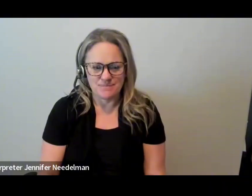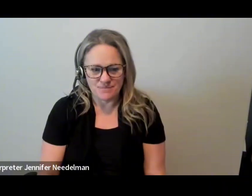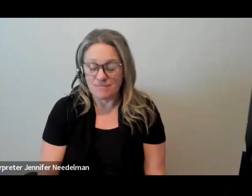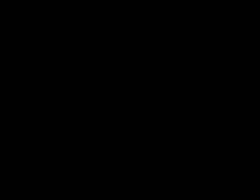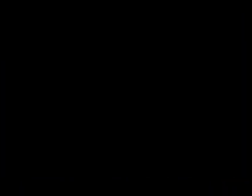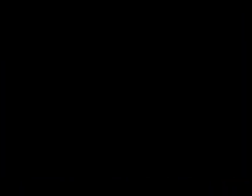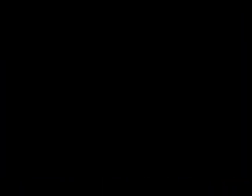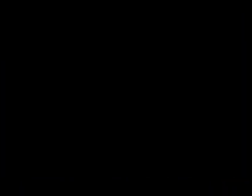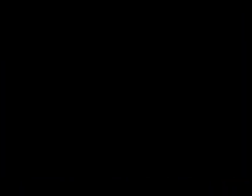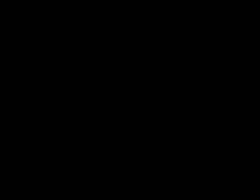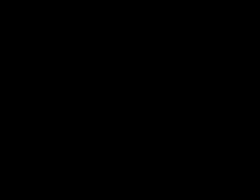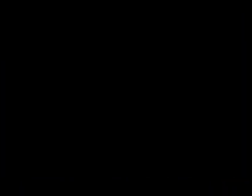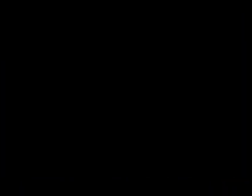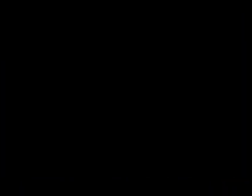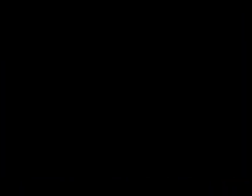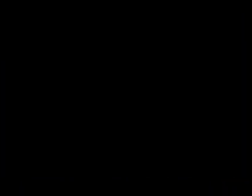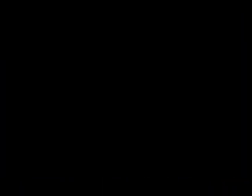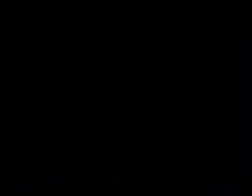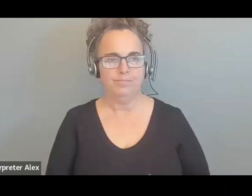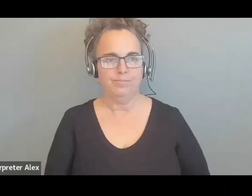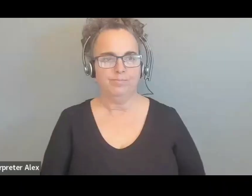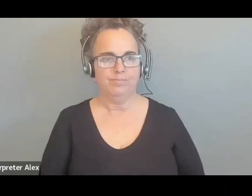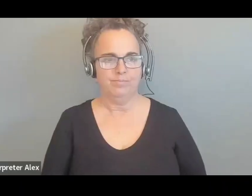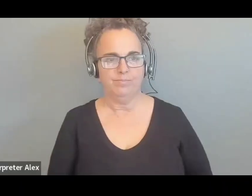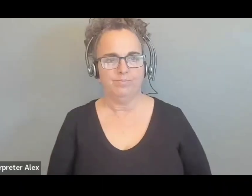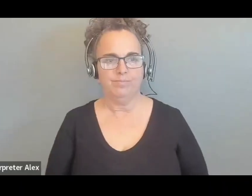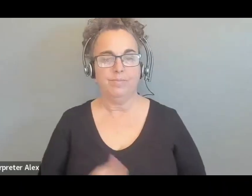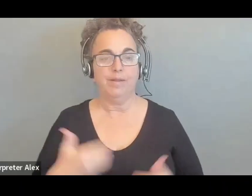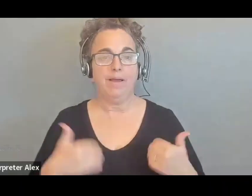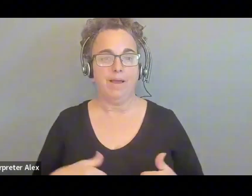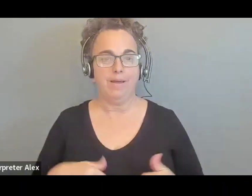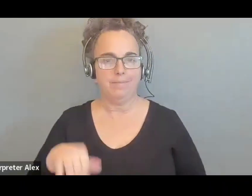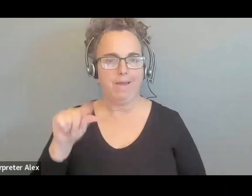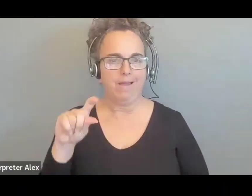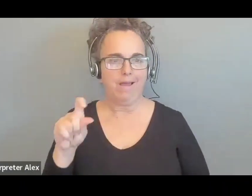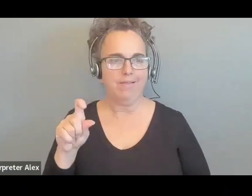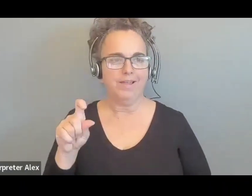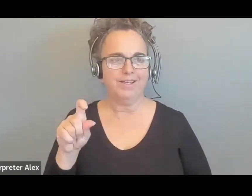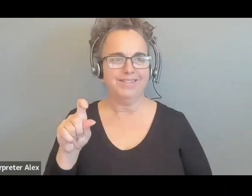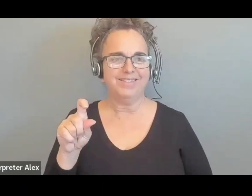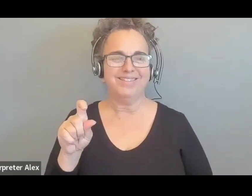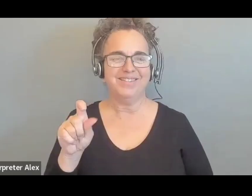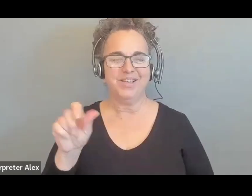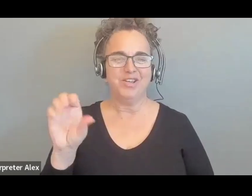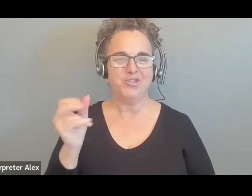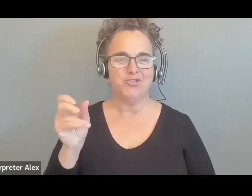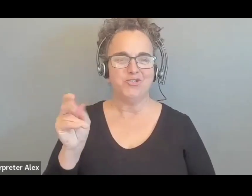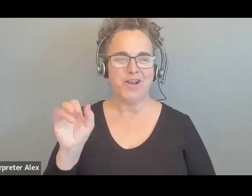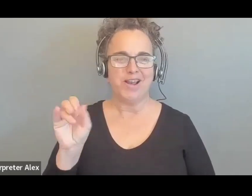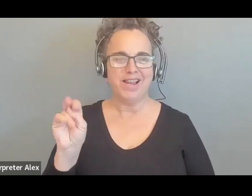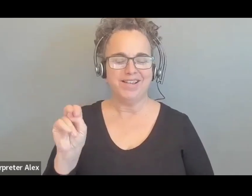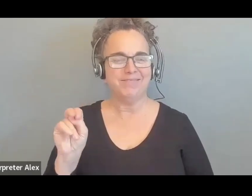Sure, I would love to. I'm Alex Charnin. Alexandra is quite a mouthful, so go with Alex if you want.